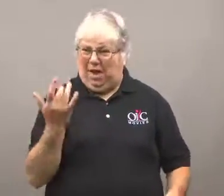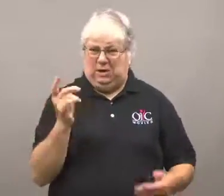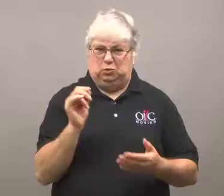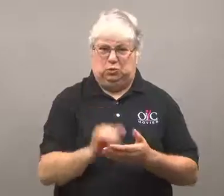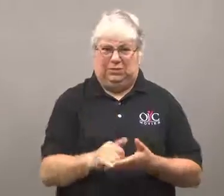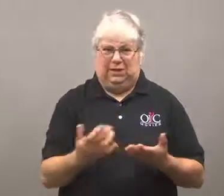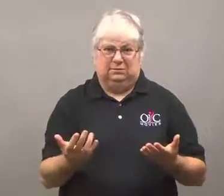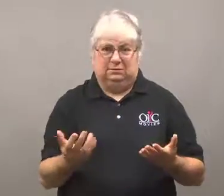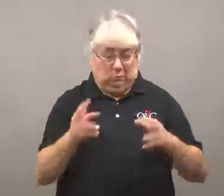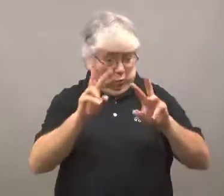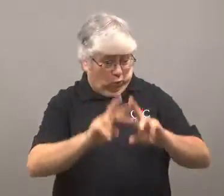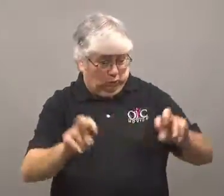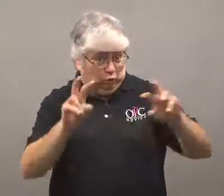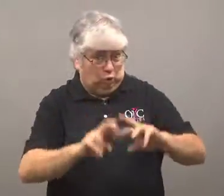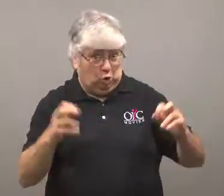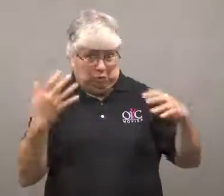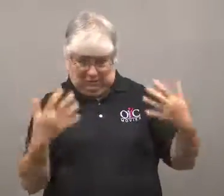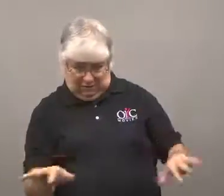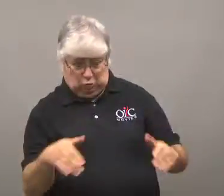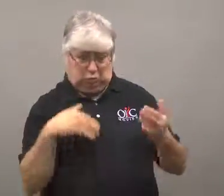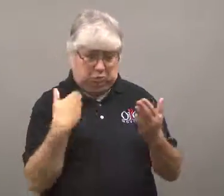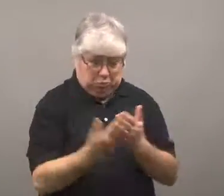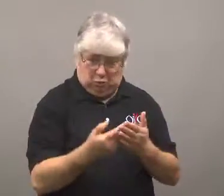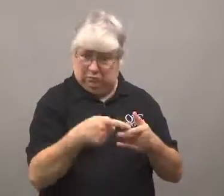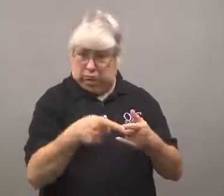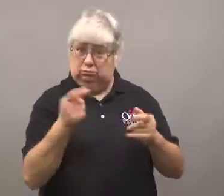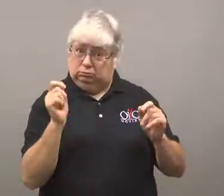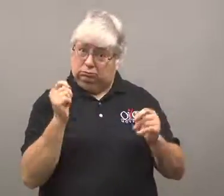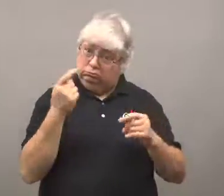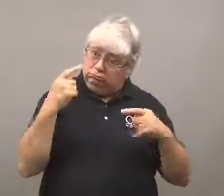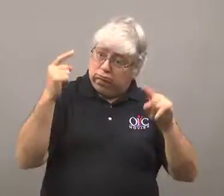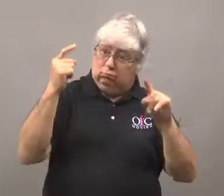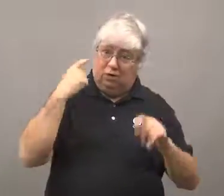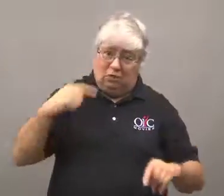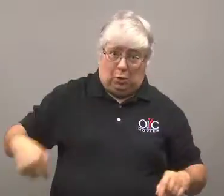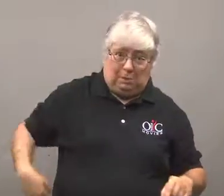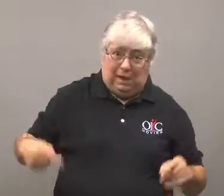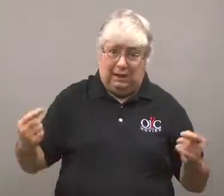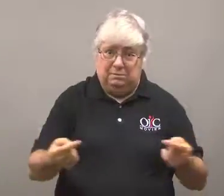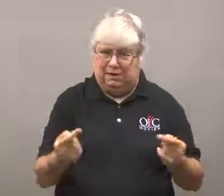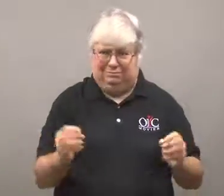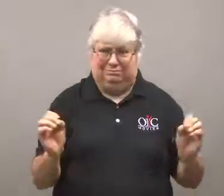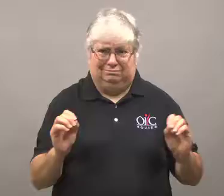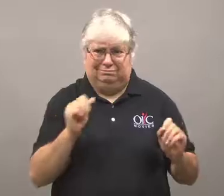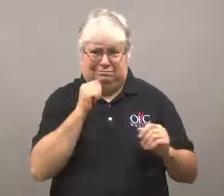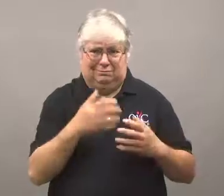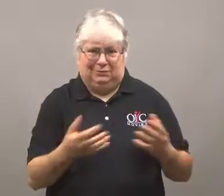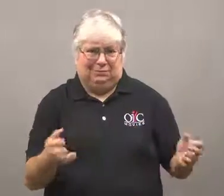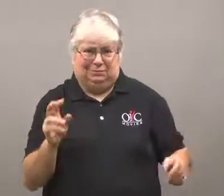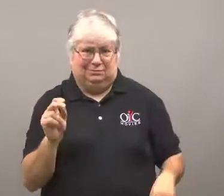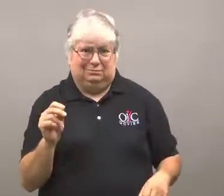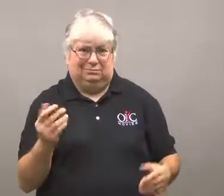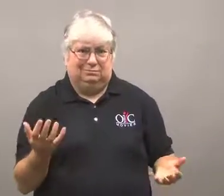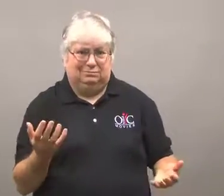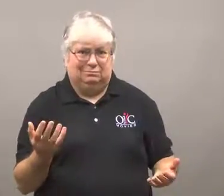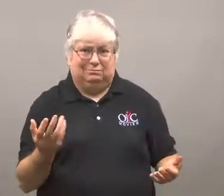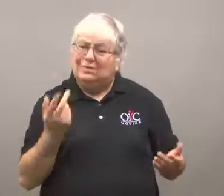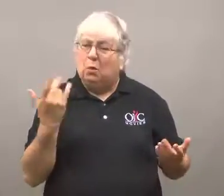There isn't really any research that shows this is a good treatment.